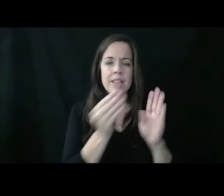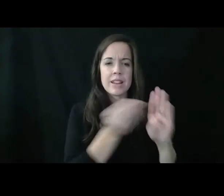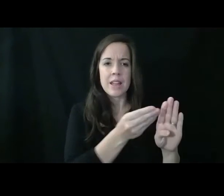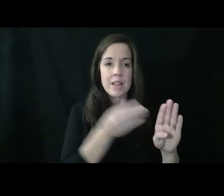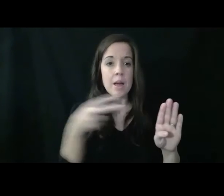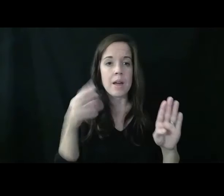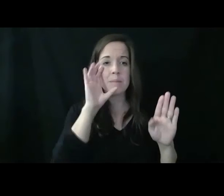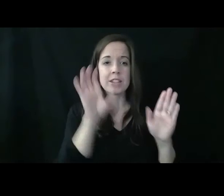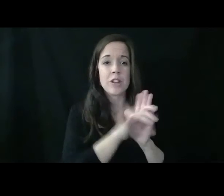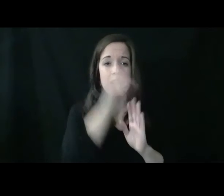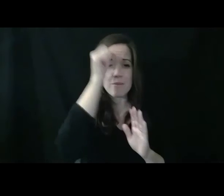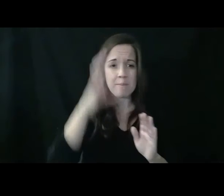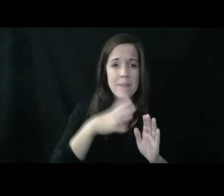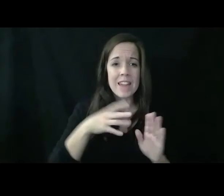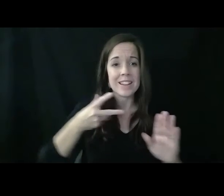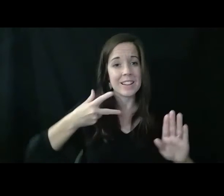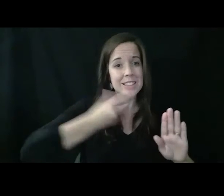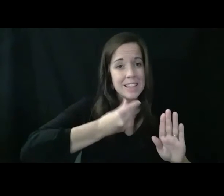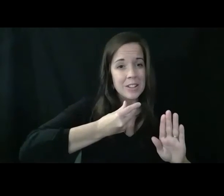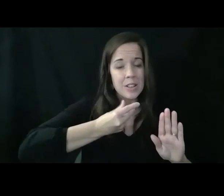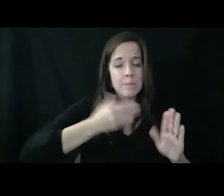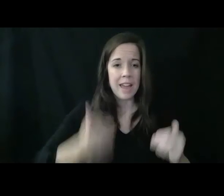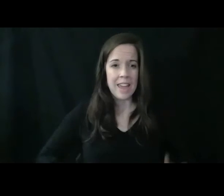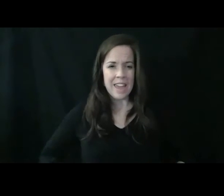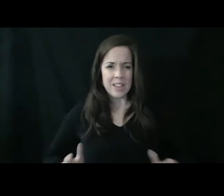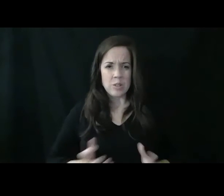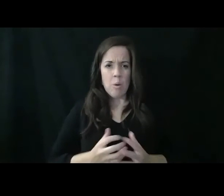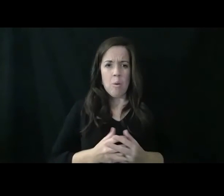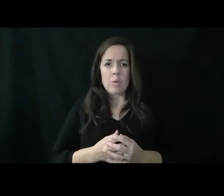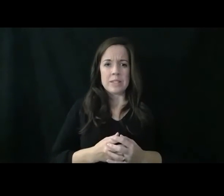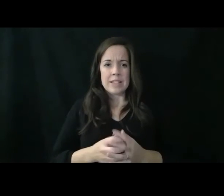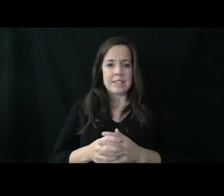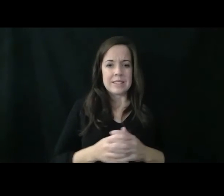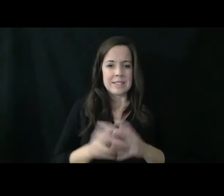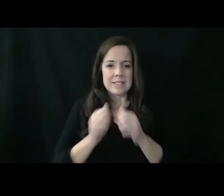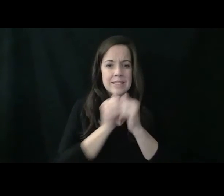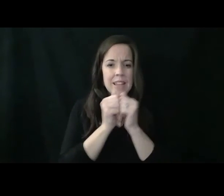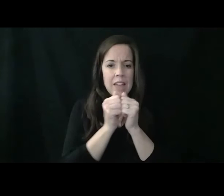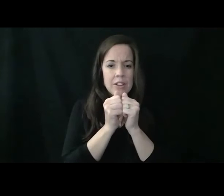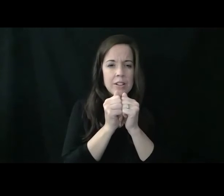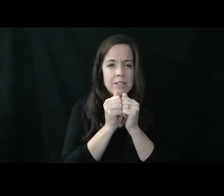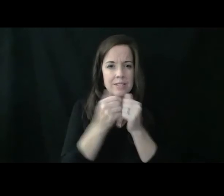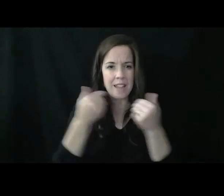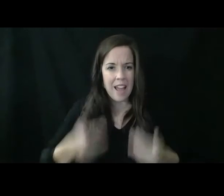my hands at my belly button, holding my insides together. I am this splitting, the exhausted gap.